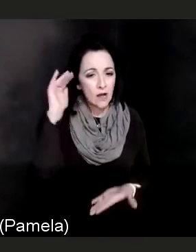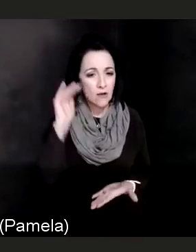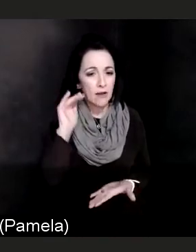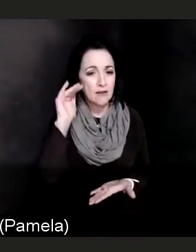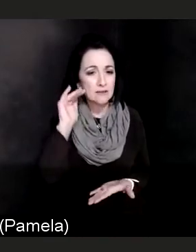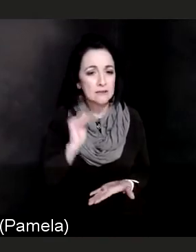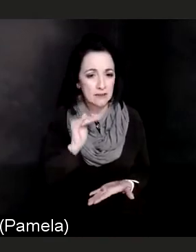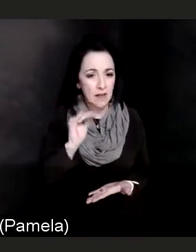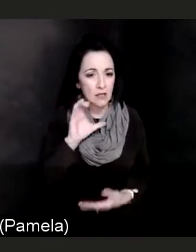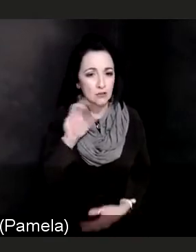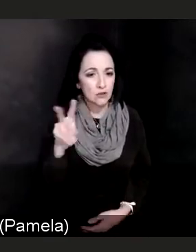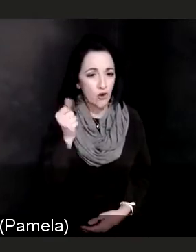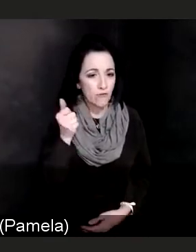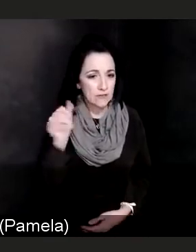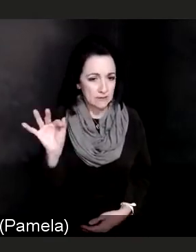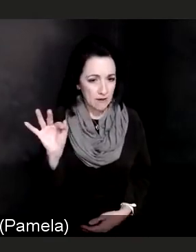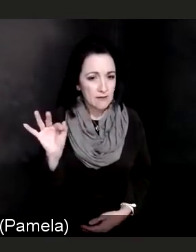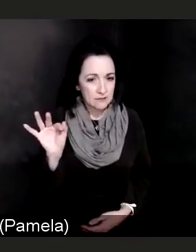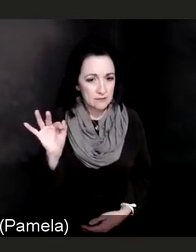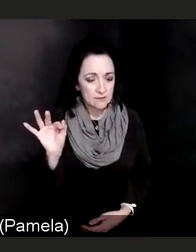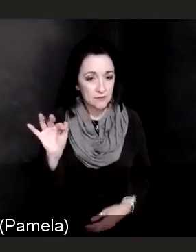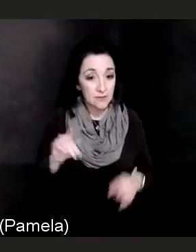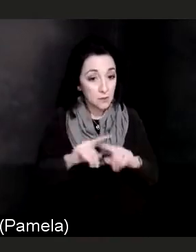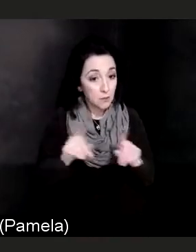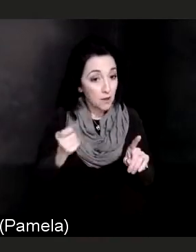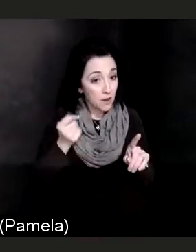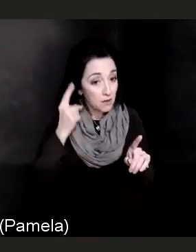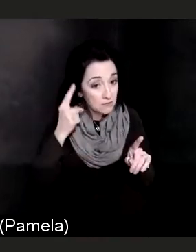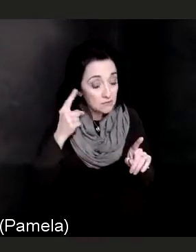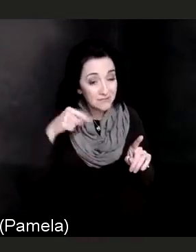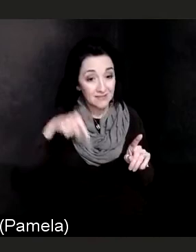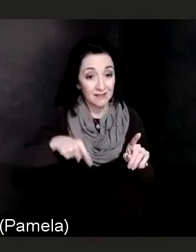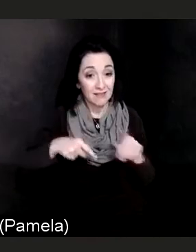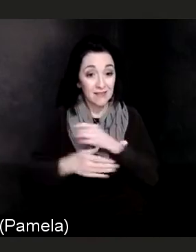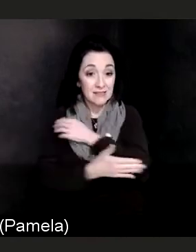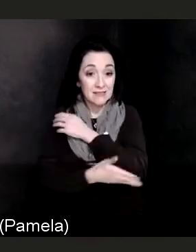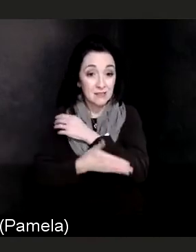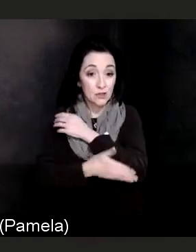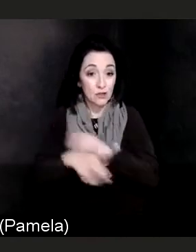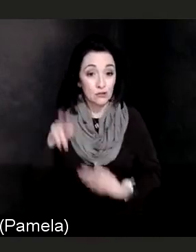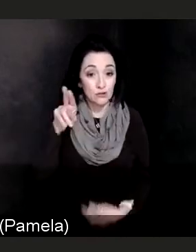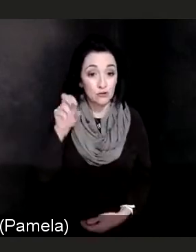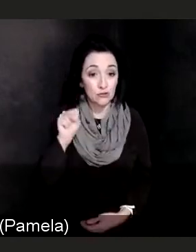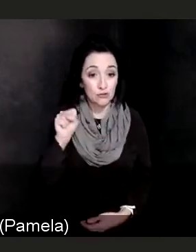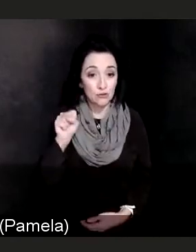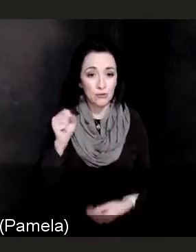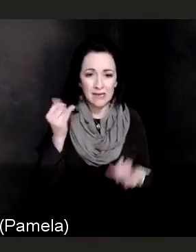But I do wanna point out that the country is still seeing approximately 140,000